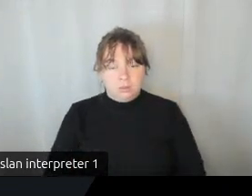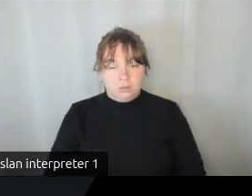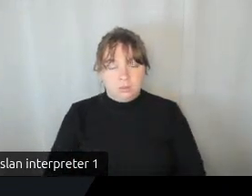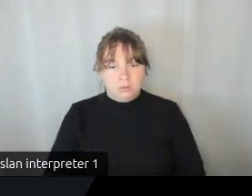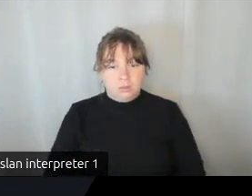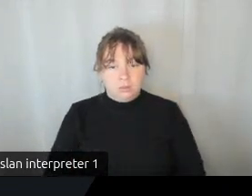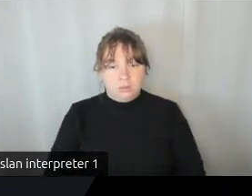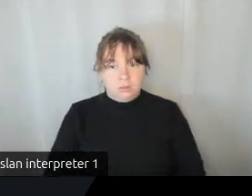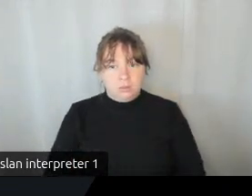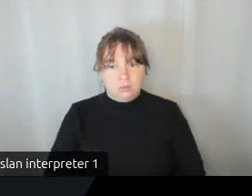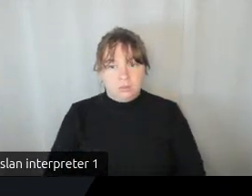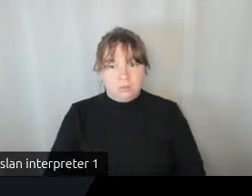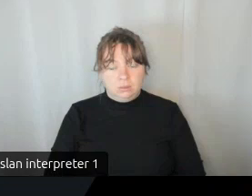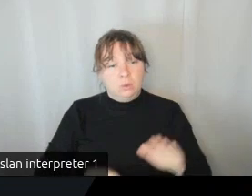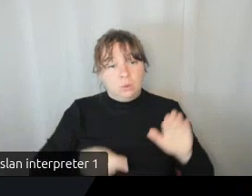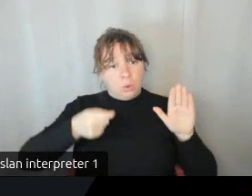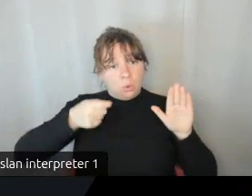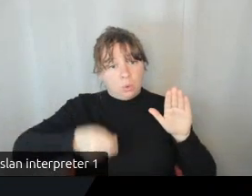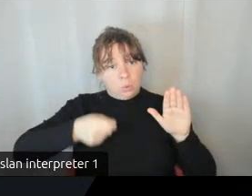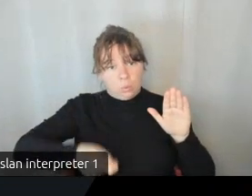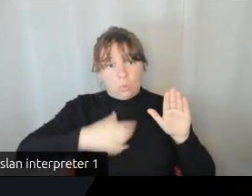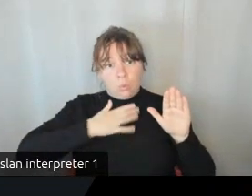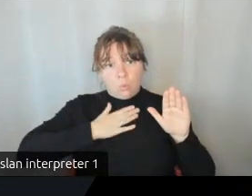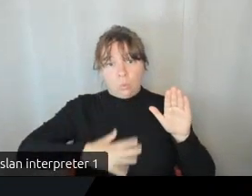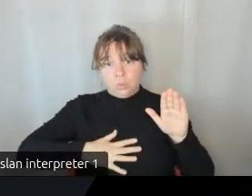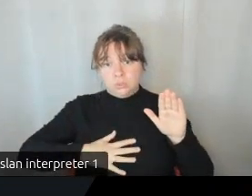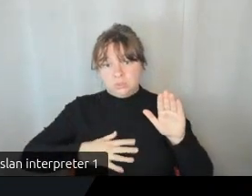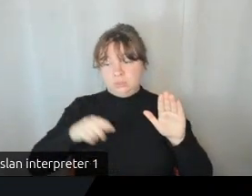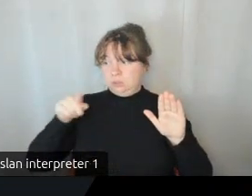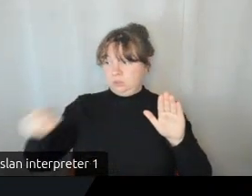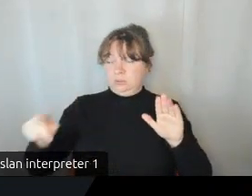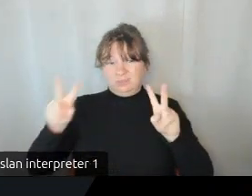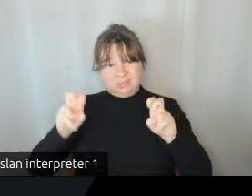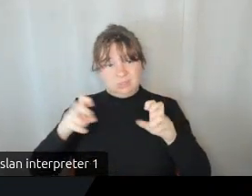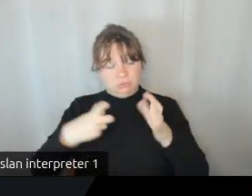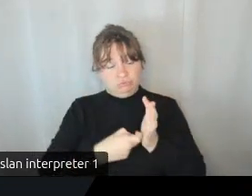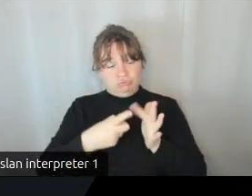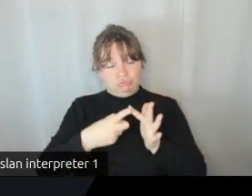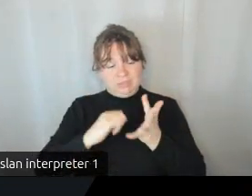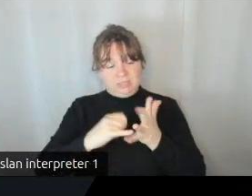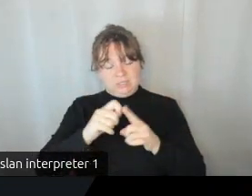to vary to reduce conditions to put that effort back on them to show that they have changed and